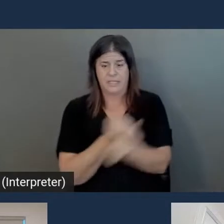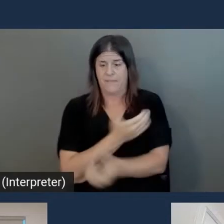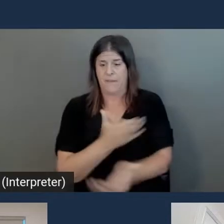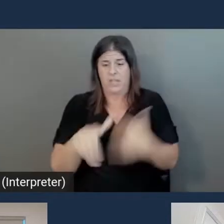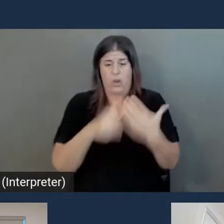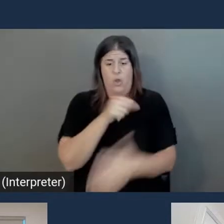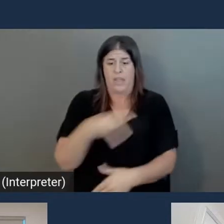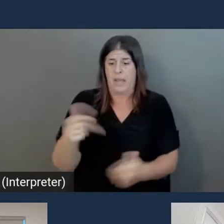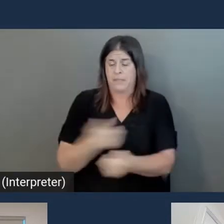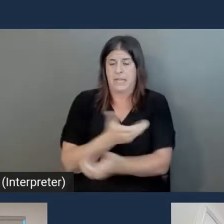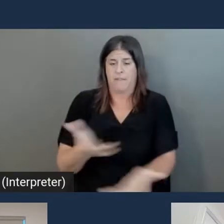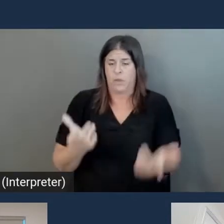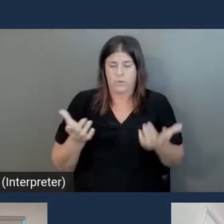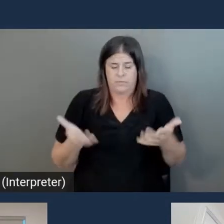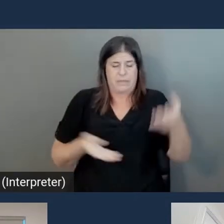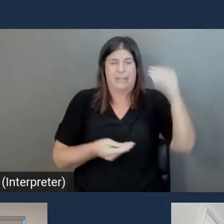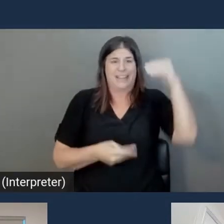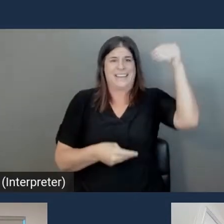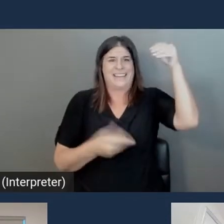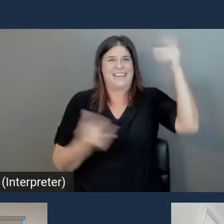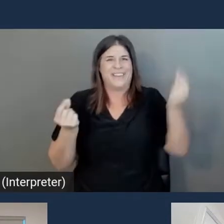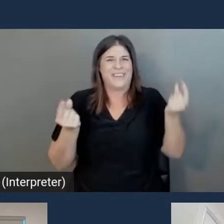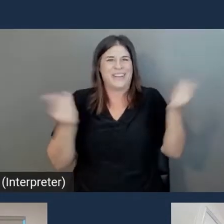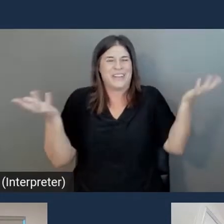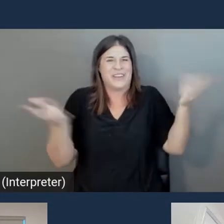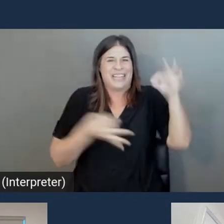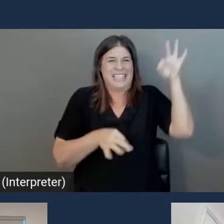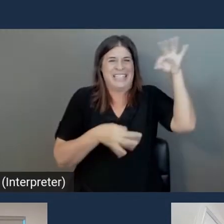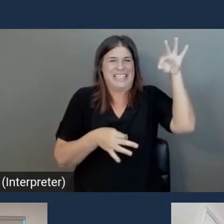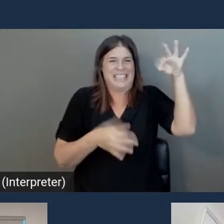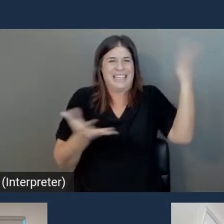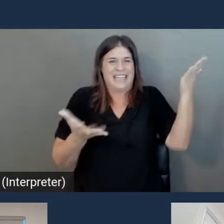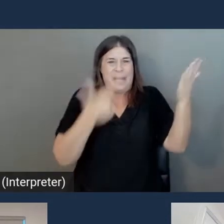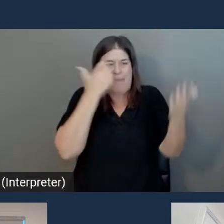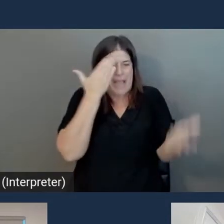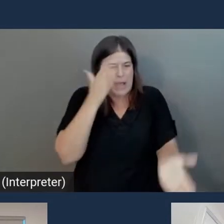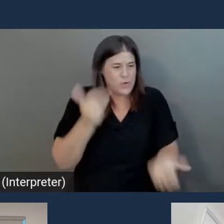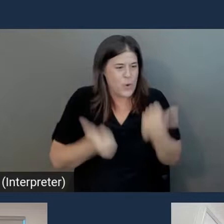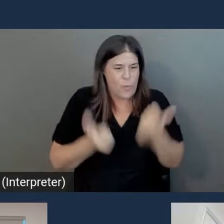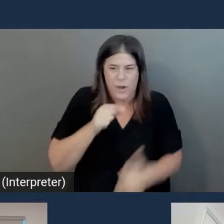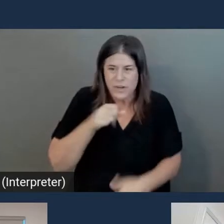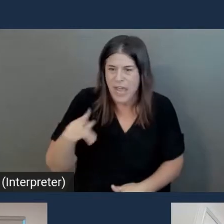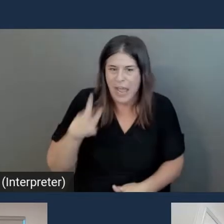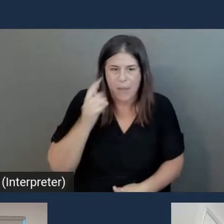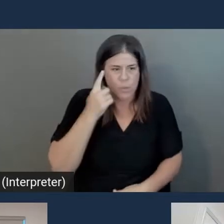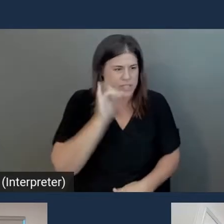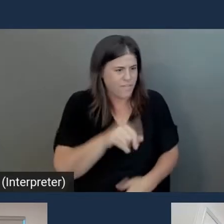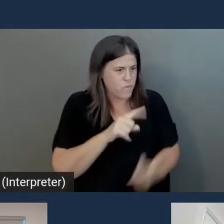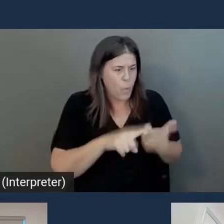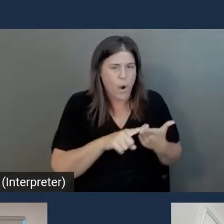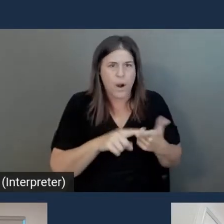or what do I do? Because I don't know whatever application those are, what frameworks or dependencies they have,